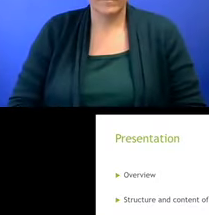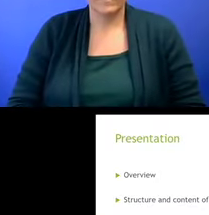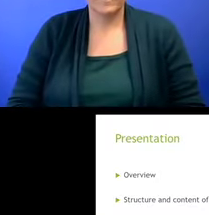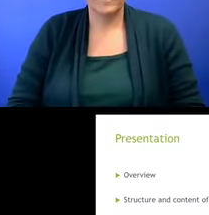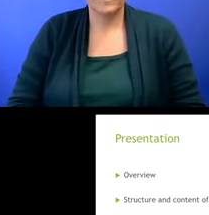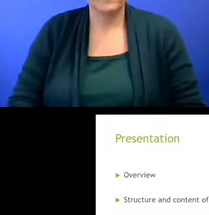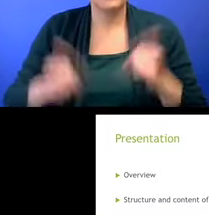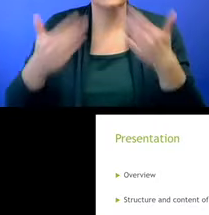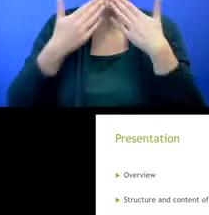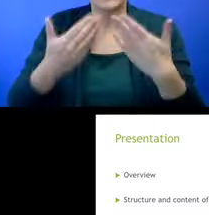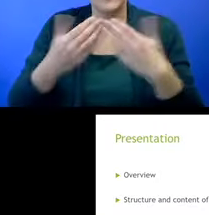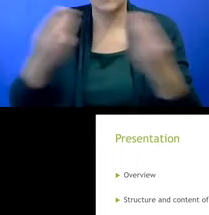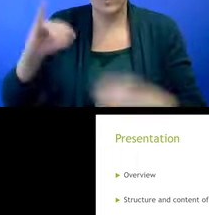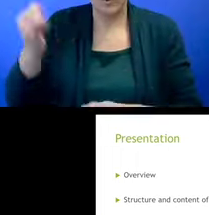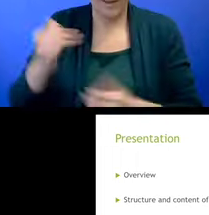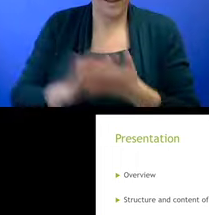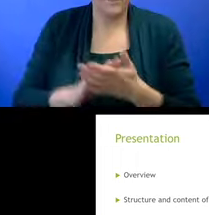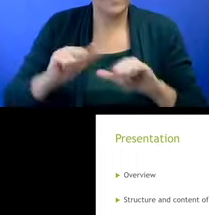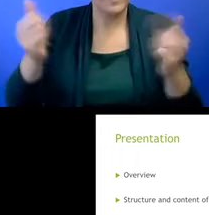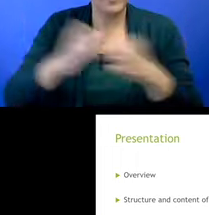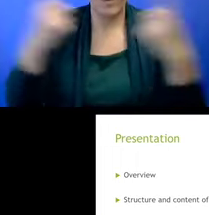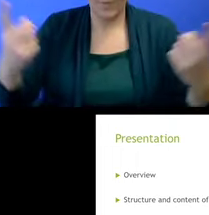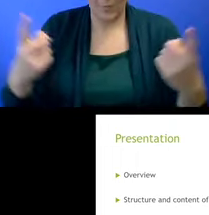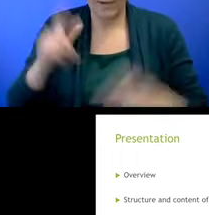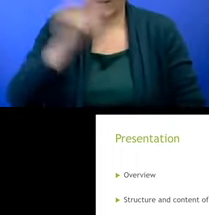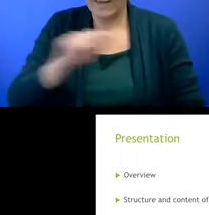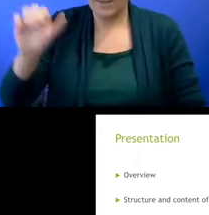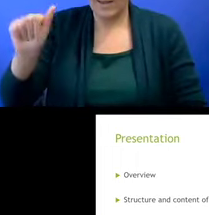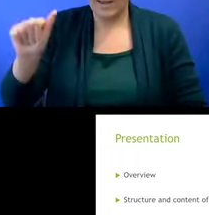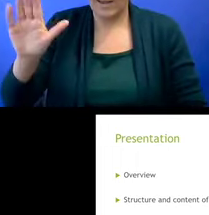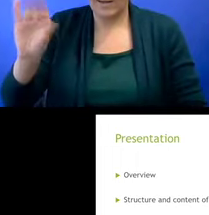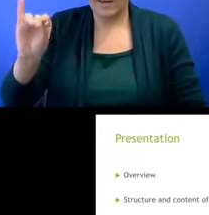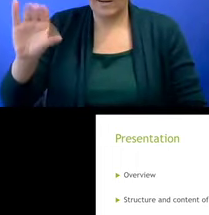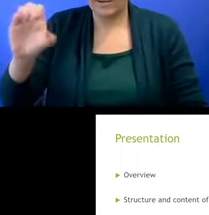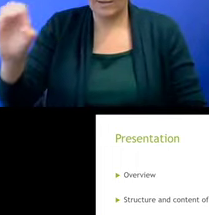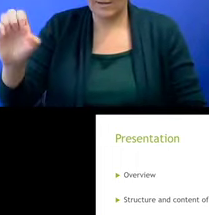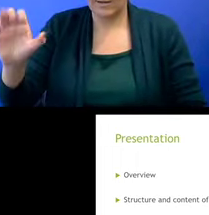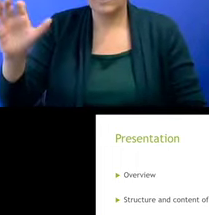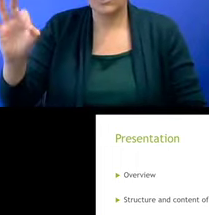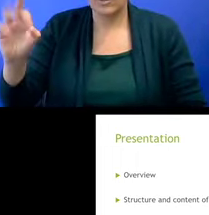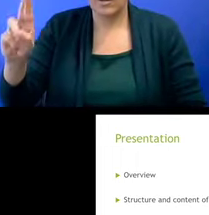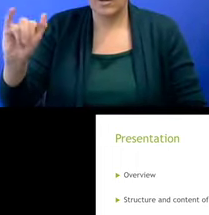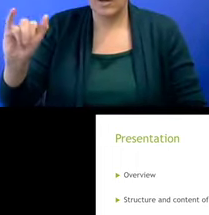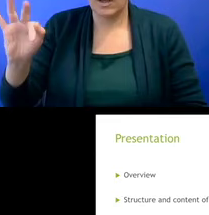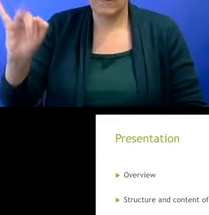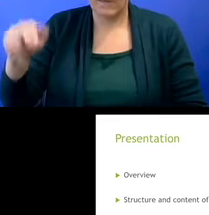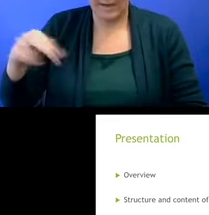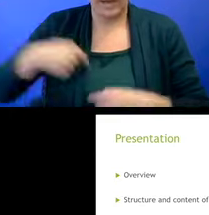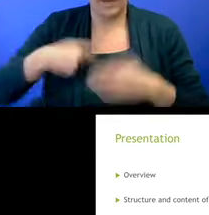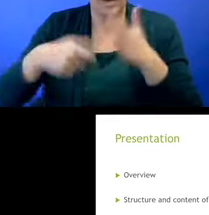Thanks very much Jacqui. Hello, everyone. My name is Alice Griffin, and I am working as project consultant to the DPO Coalition.